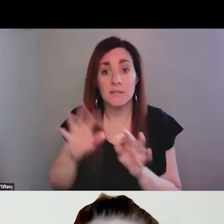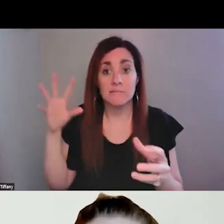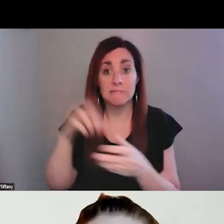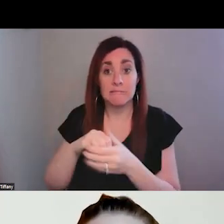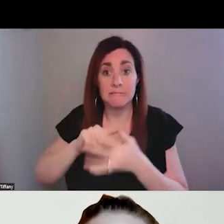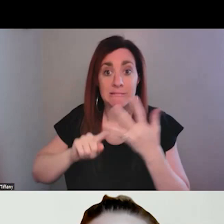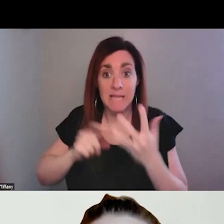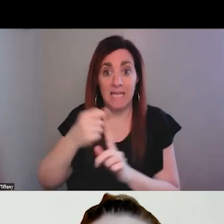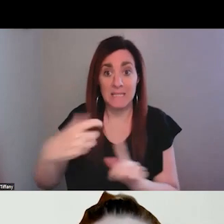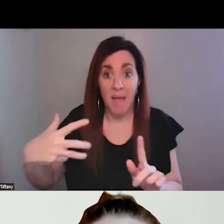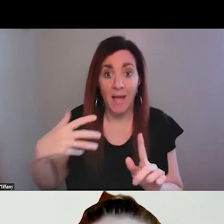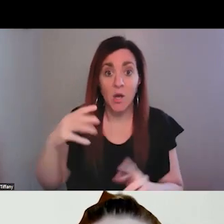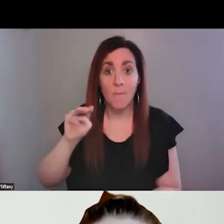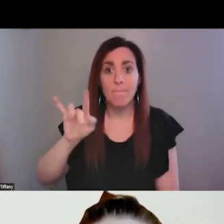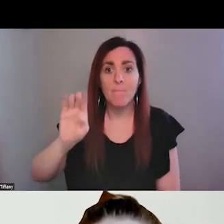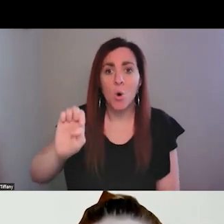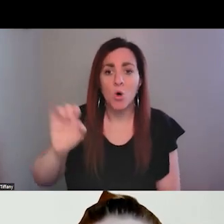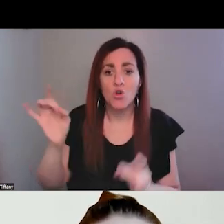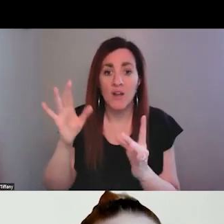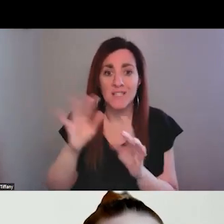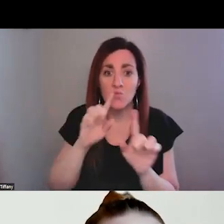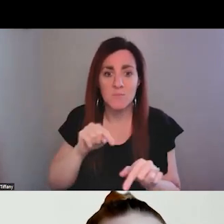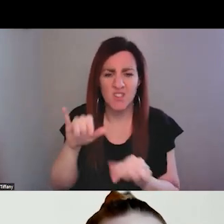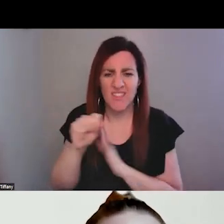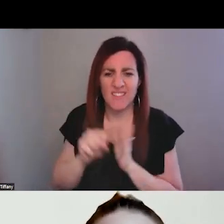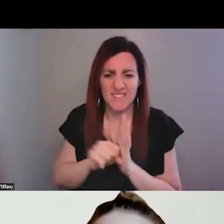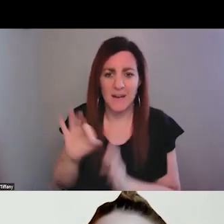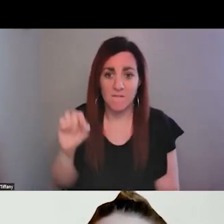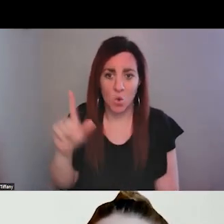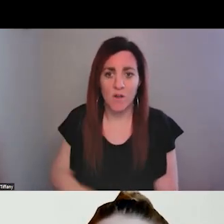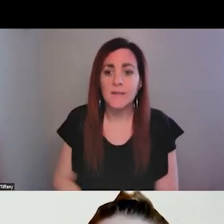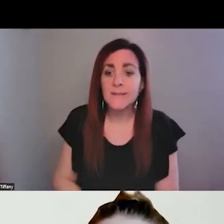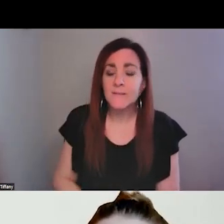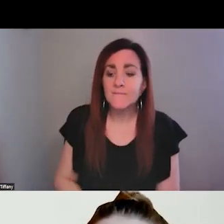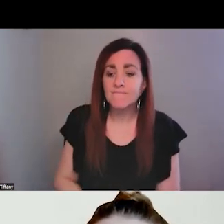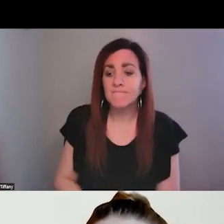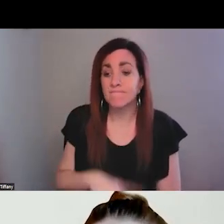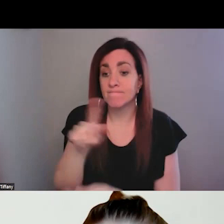EXPAND MOBILE CRISIS RESPONSE IN THE STATE. IT CREATES STANDARDS